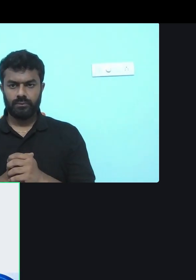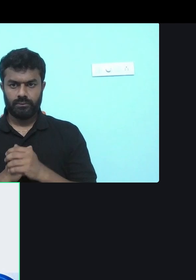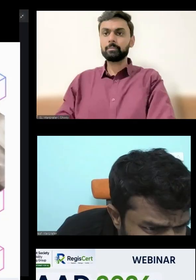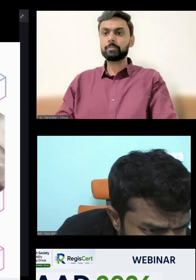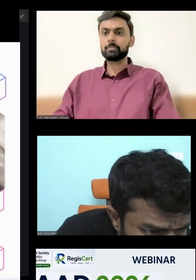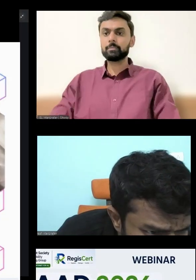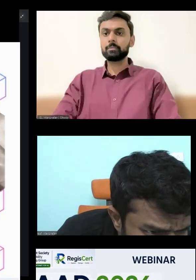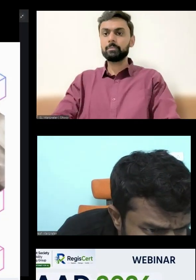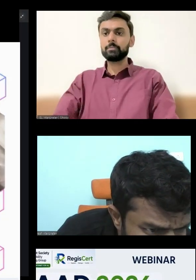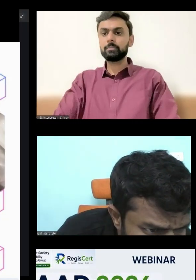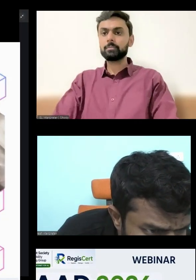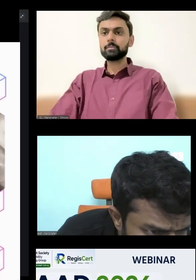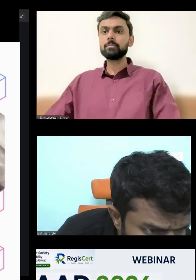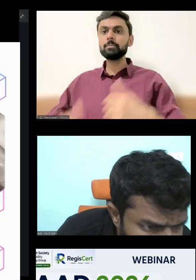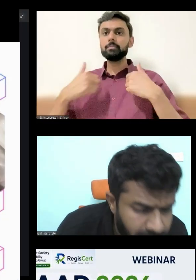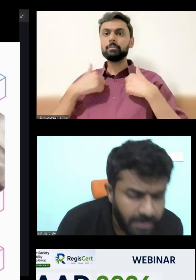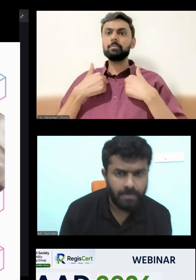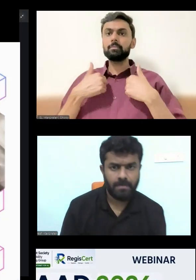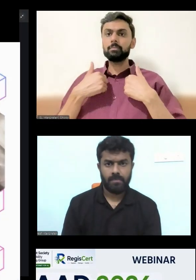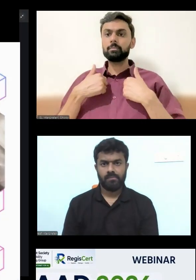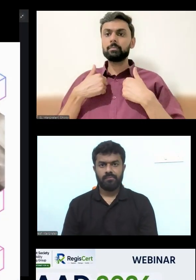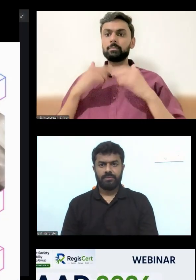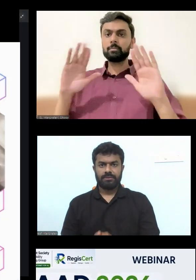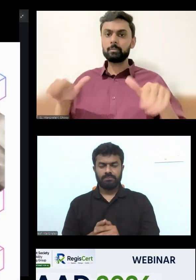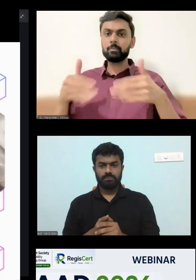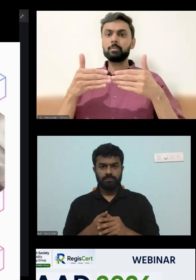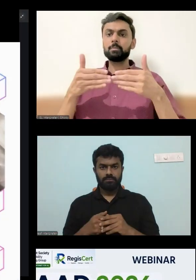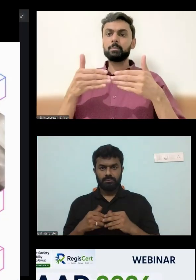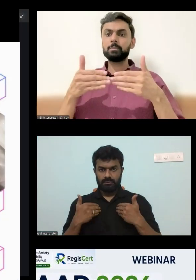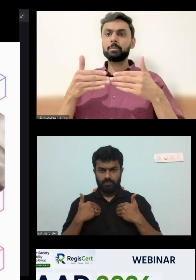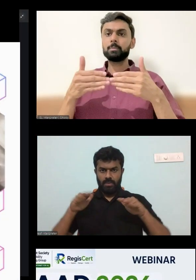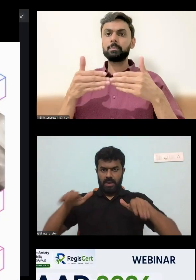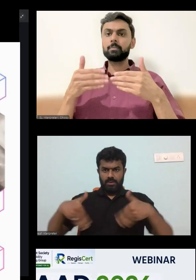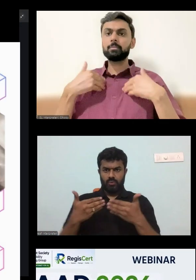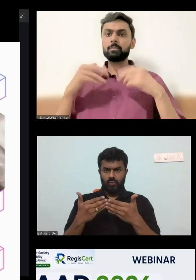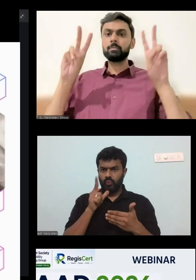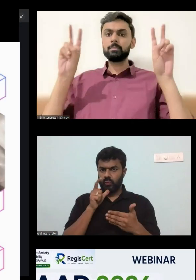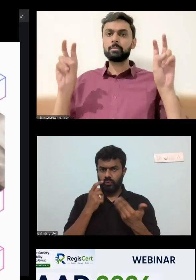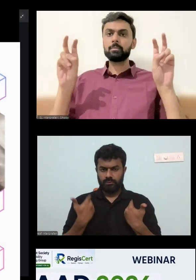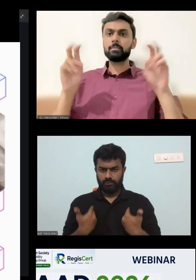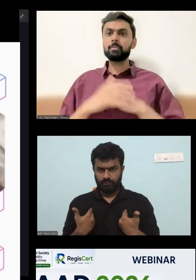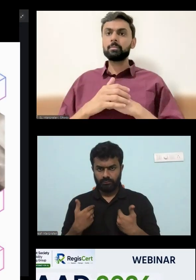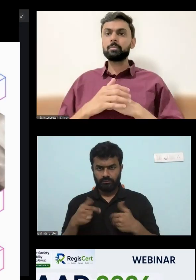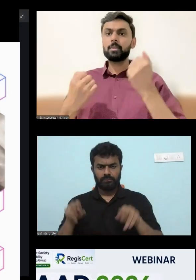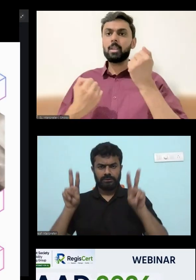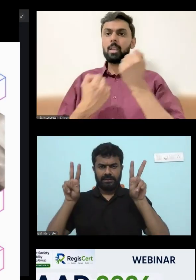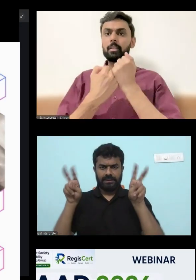So I would like to introduce my topic Use of Assistive Technology at Classroom for Diverse Learners.